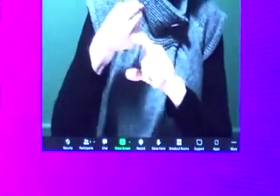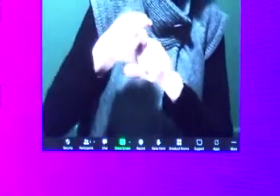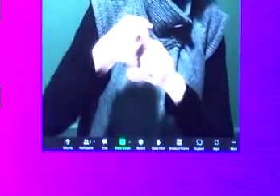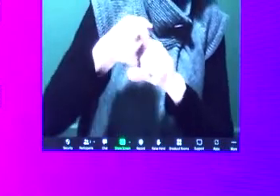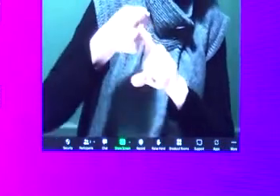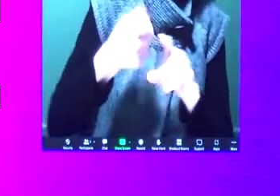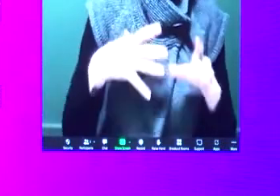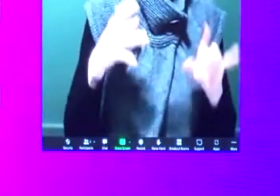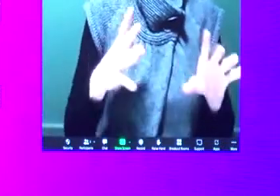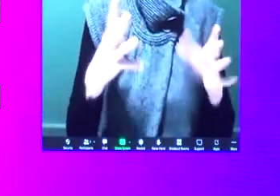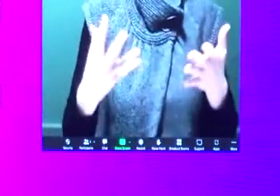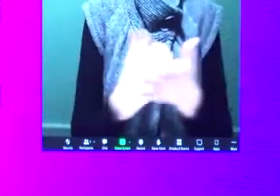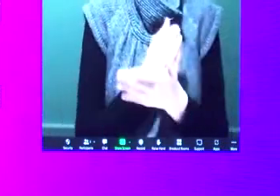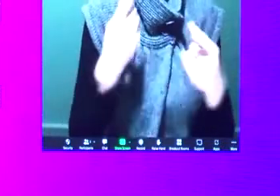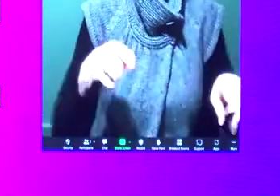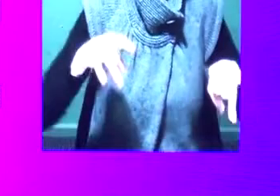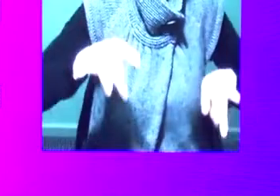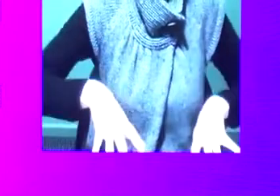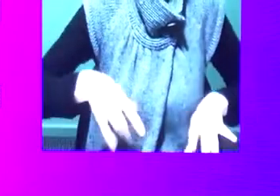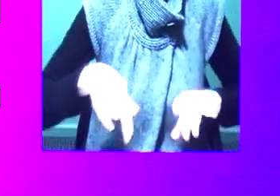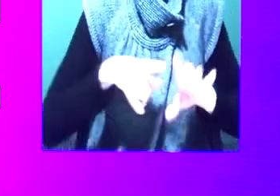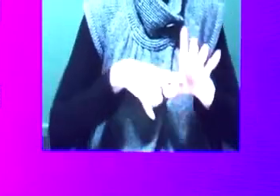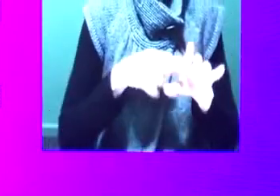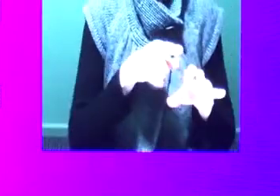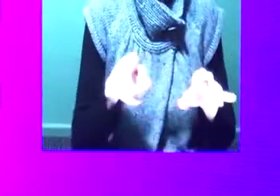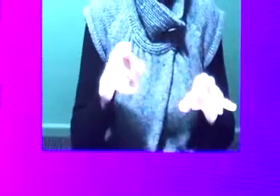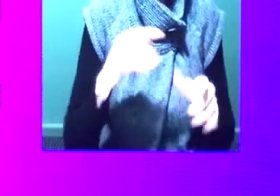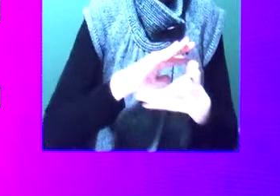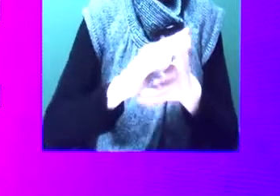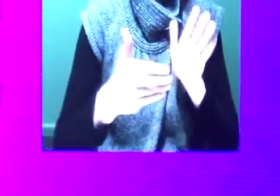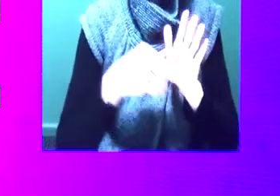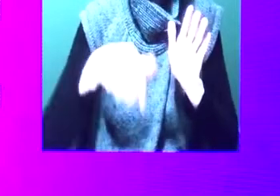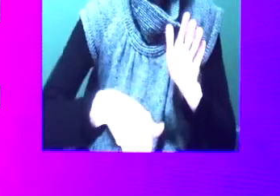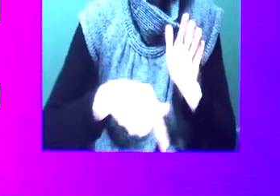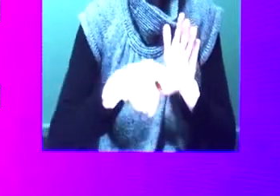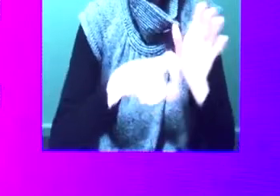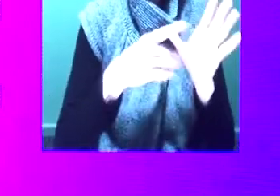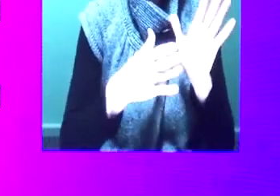And you should all look forward to it at the end of this session, Cam is going to perform one song for us.